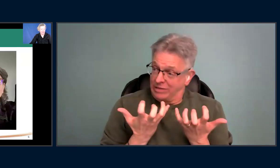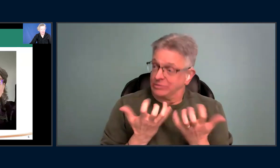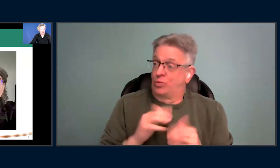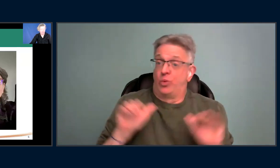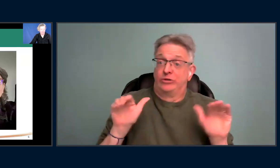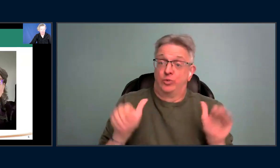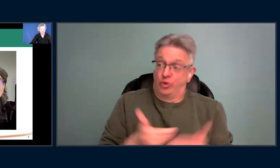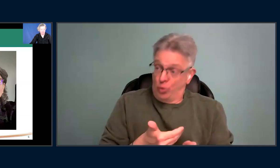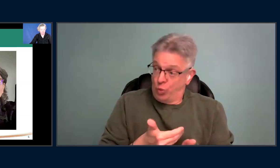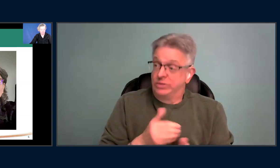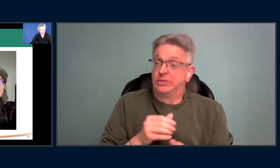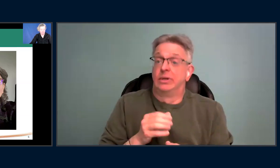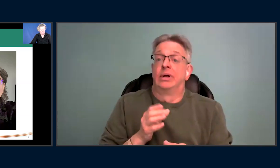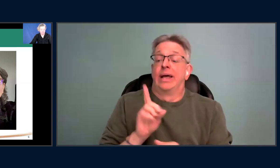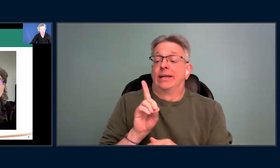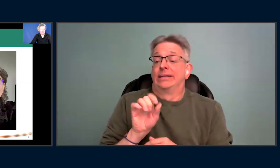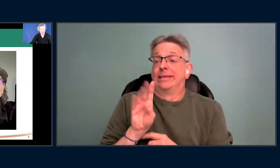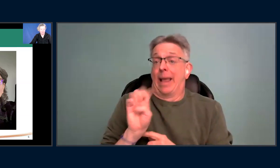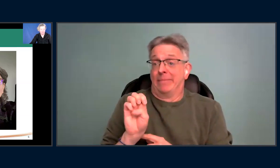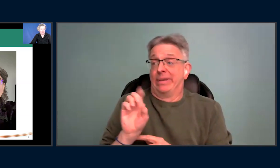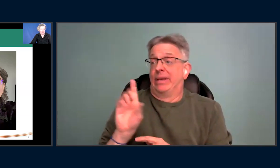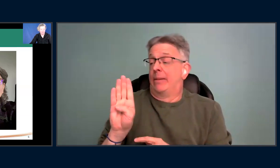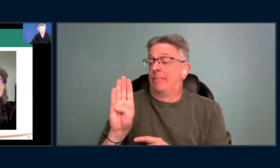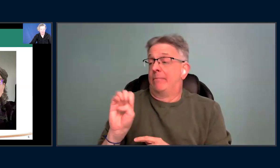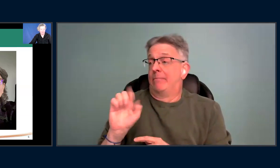All right. And now, I wanted to introduce